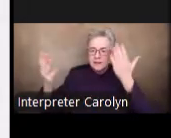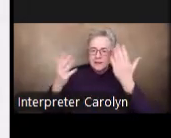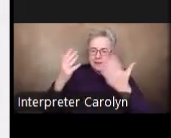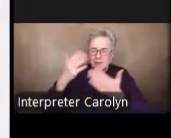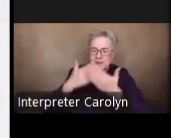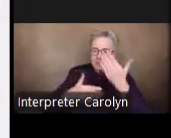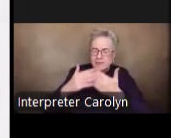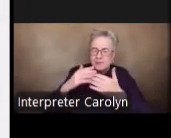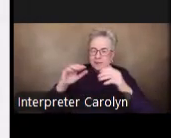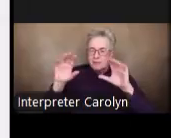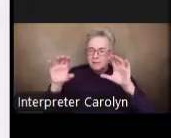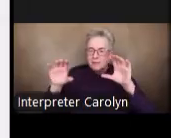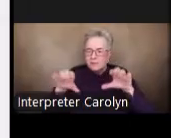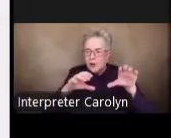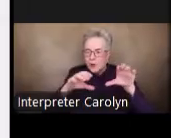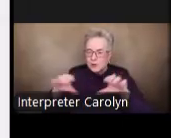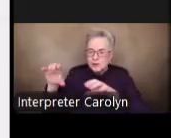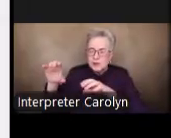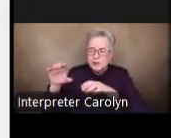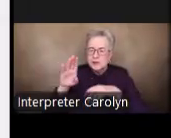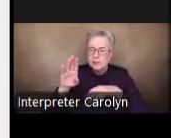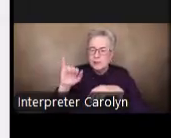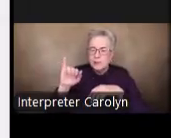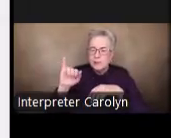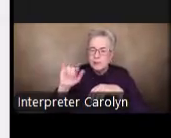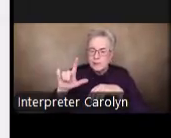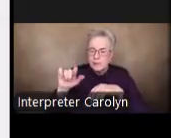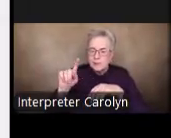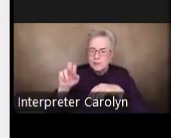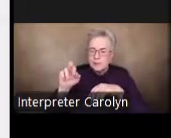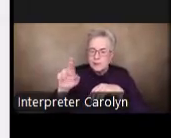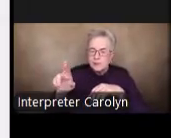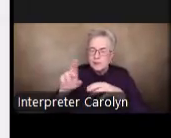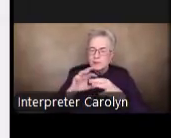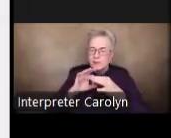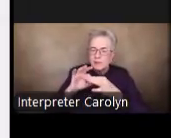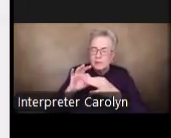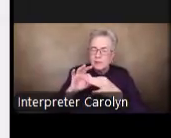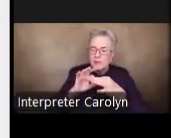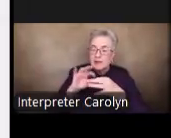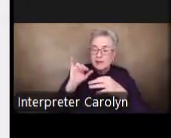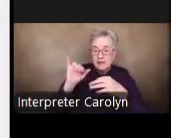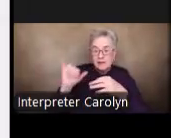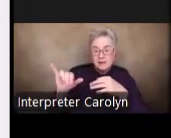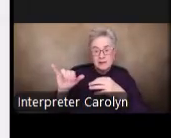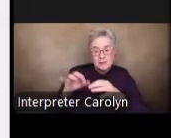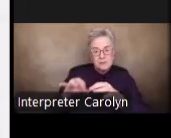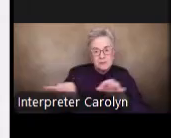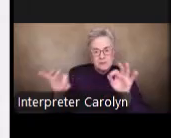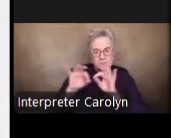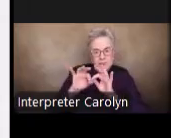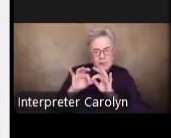working on that reaching, bilateral coordination or shoulder strengthening, you're supporting that sign language development.